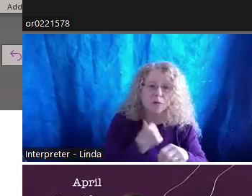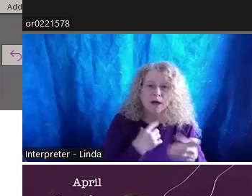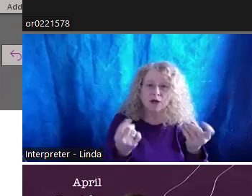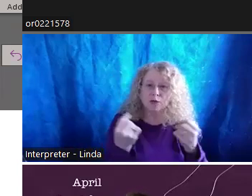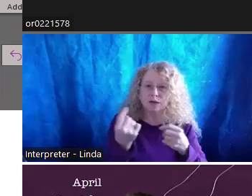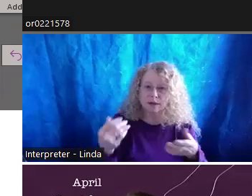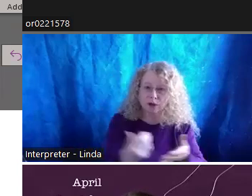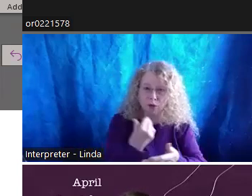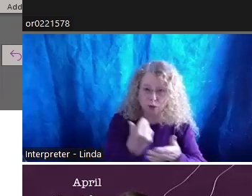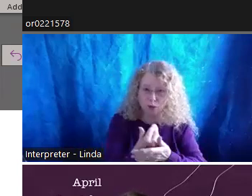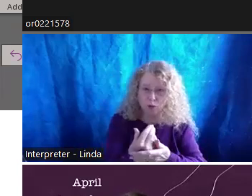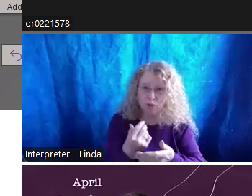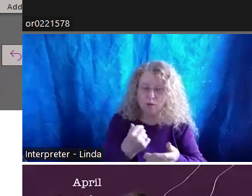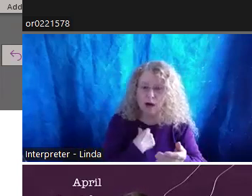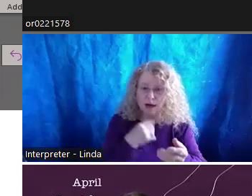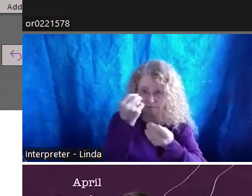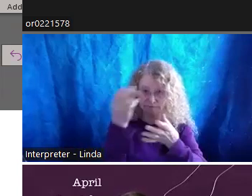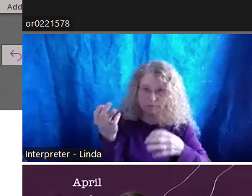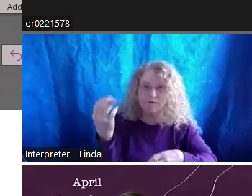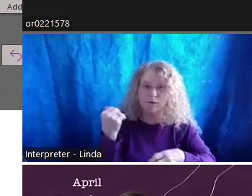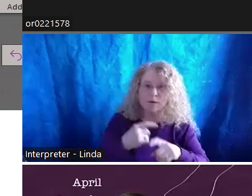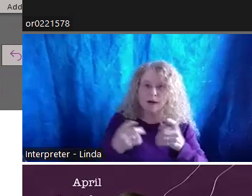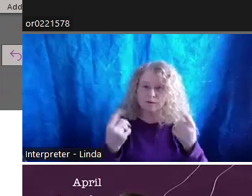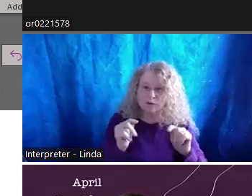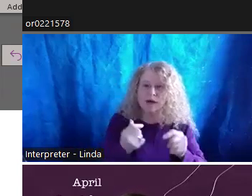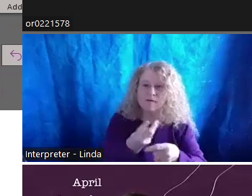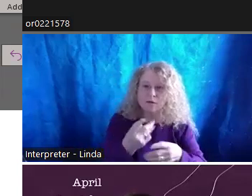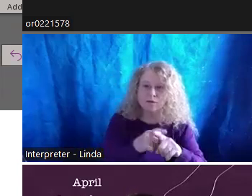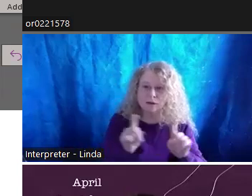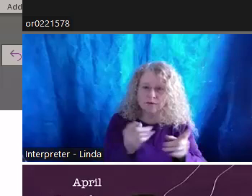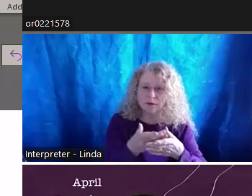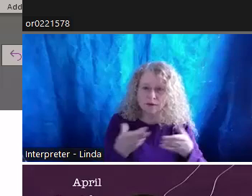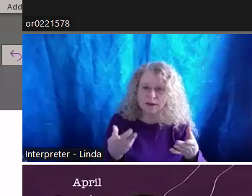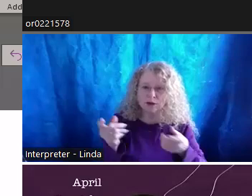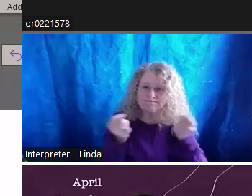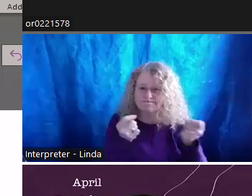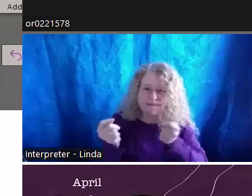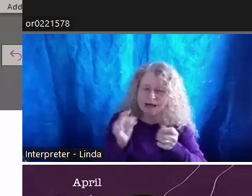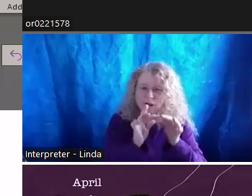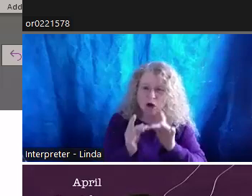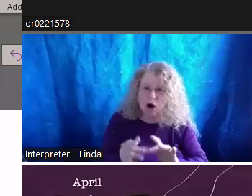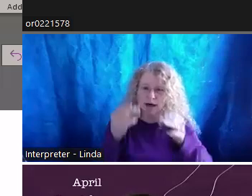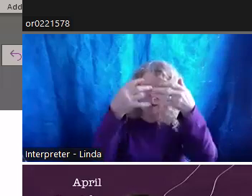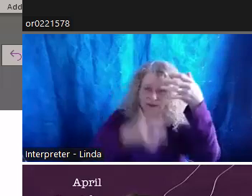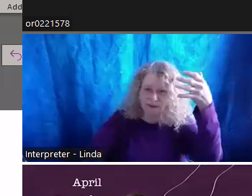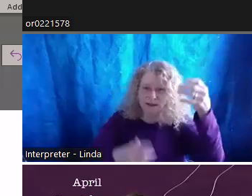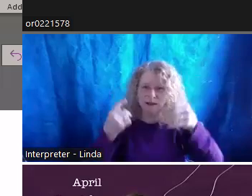A FEW GIVE THINGS TO BE ABLE TO MANAGE THE SIZE OF THE CONTACT LIST FOR OUR PARTNER CALLS.